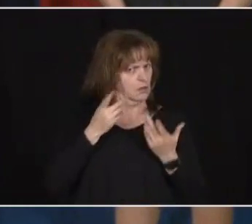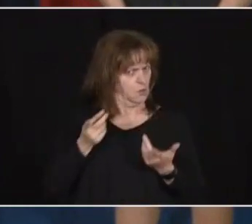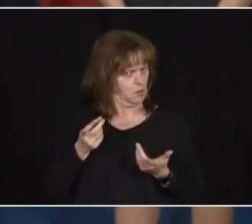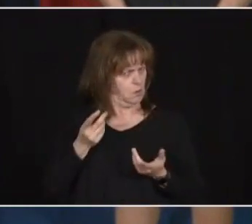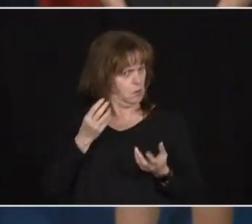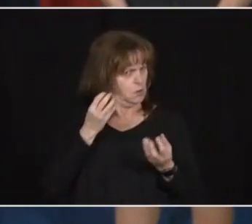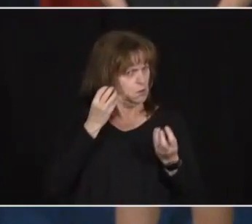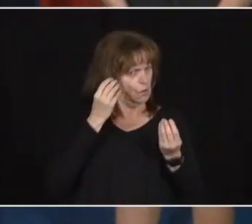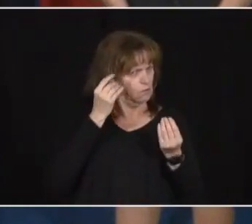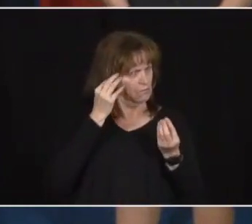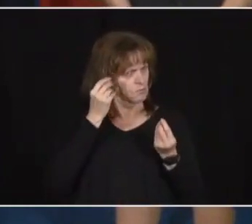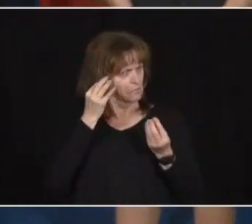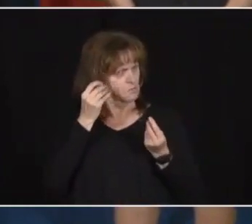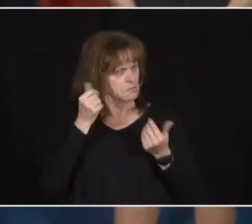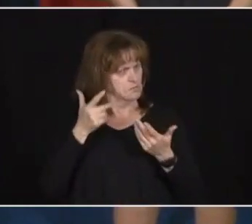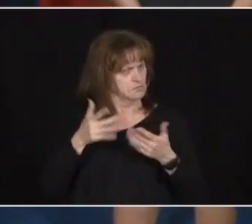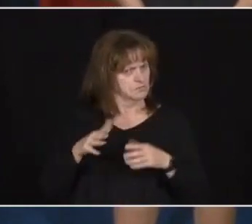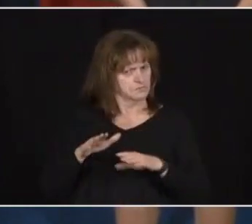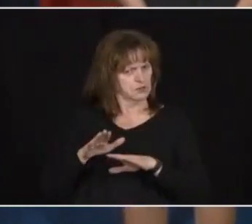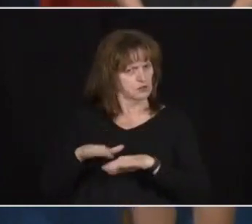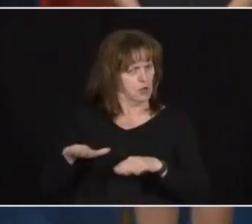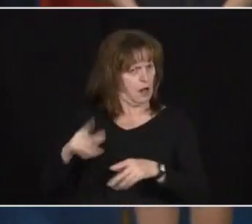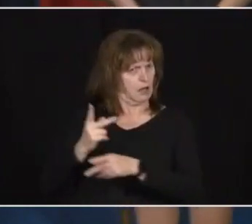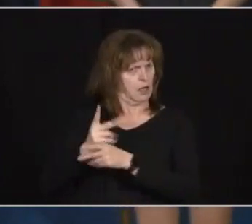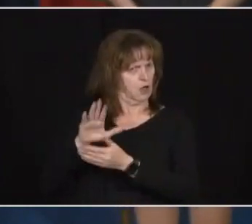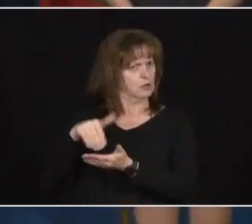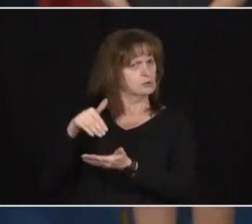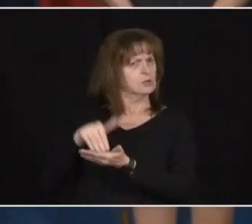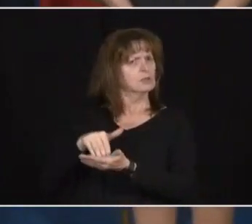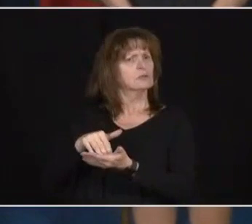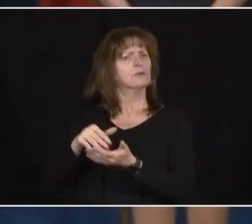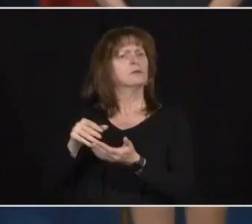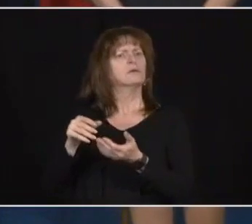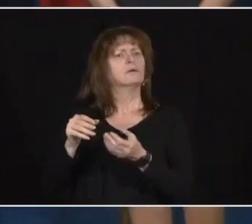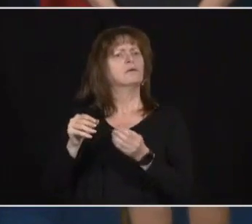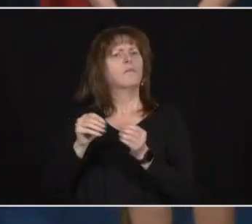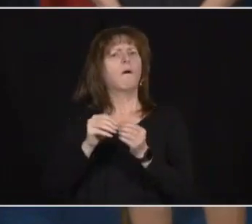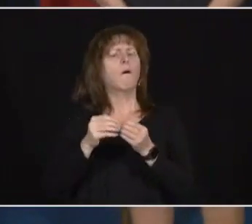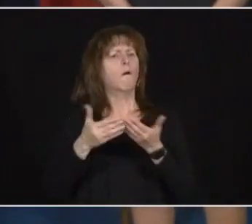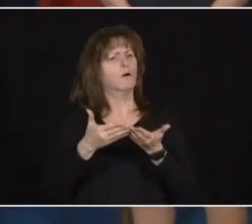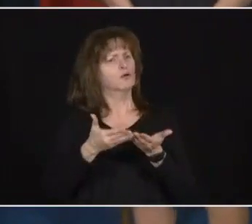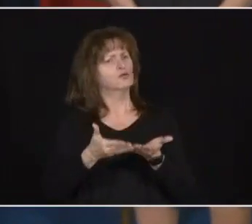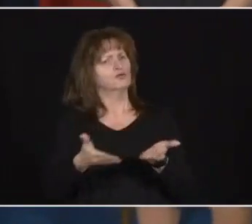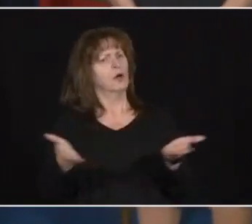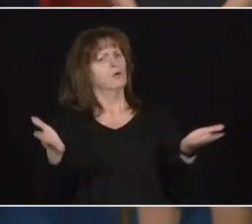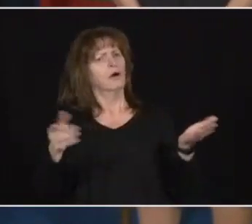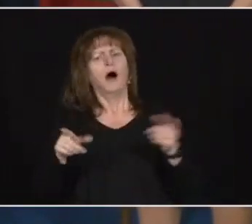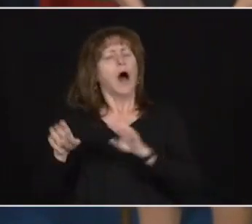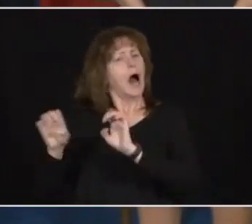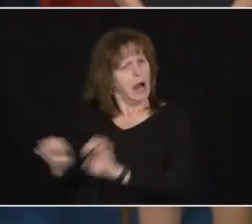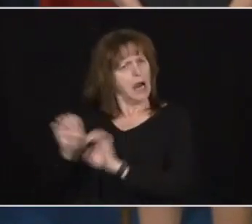to open. Are you looking at possibly opening them ahead of schools or ahead of some